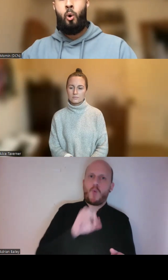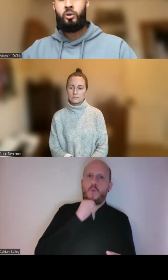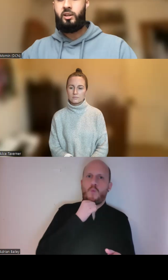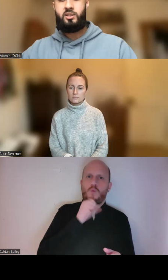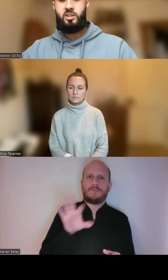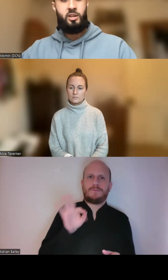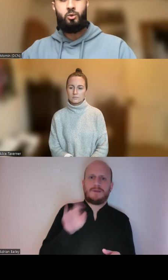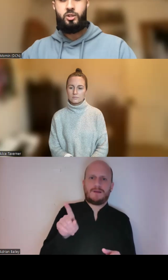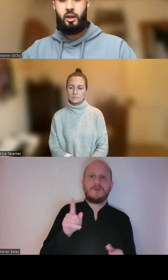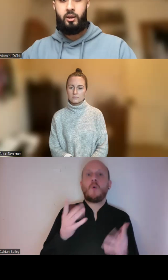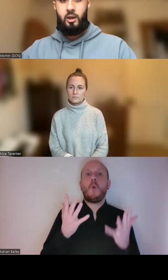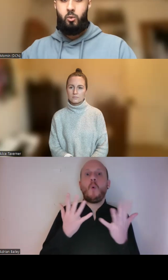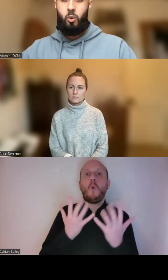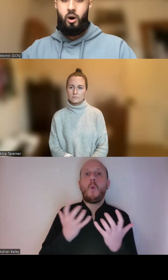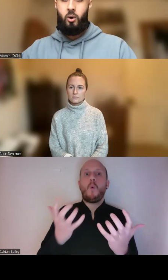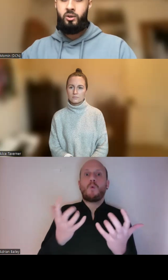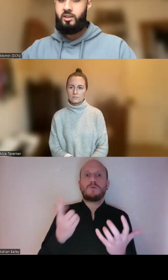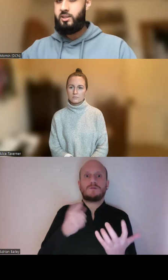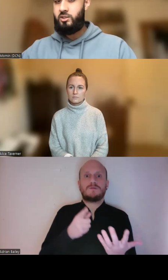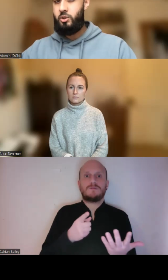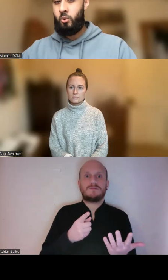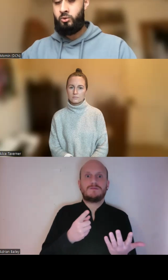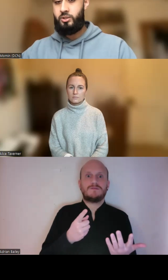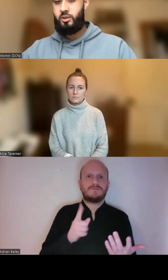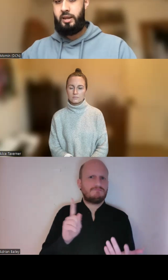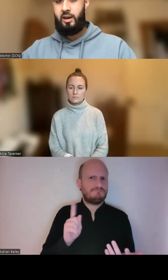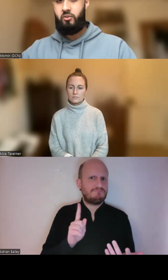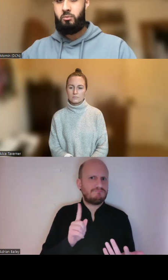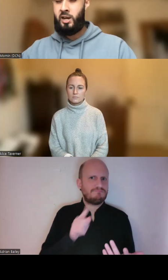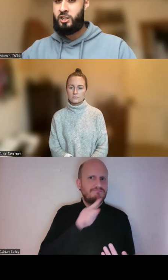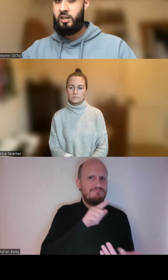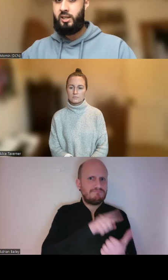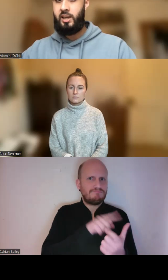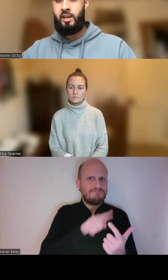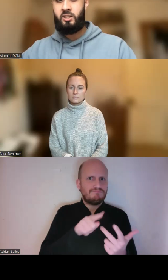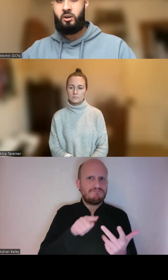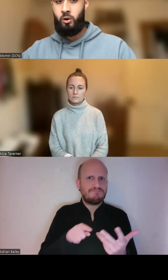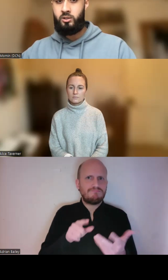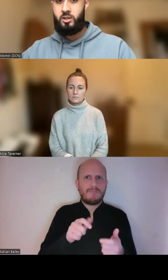Audience is a huge thing. What audiences do those platforms actually cater towards?